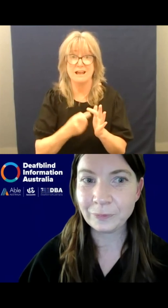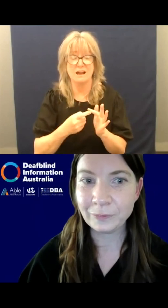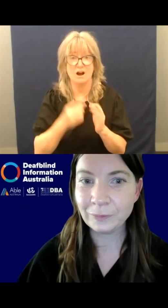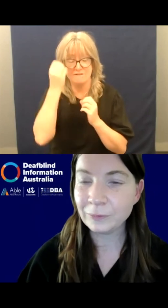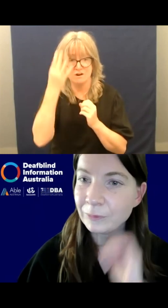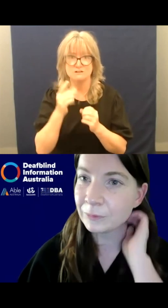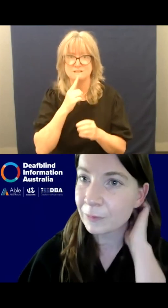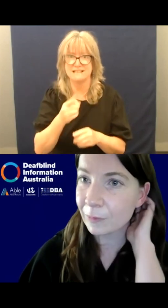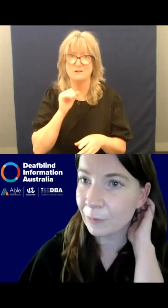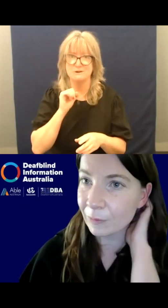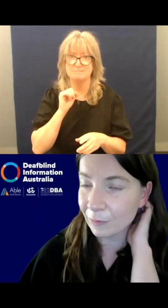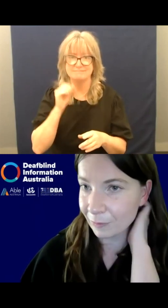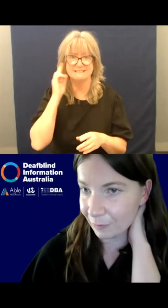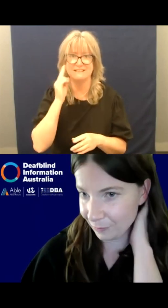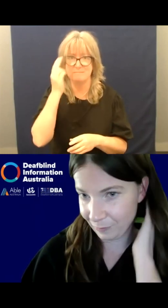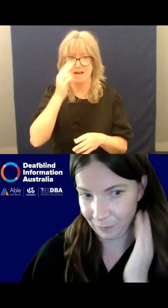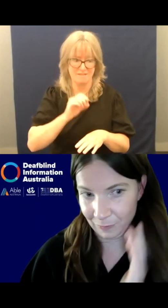We will open it up for questions.